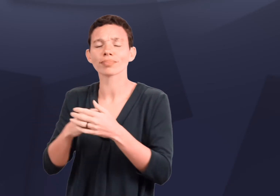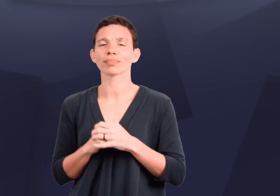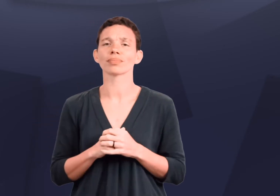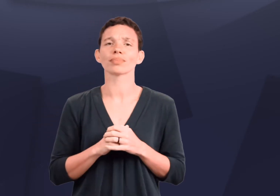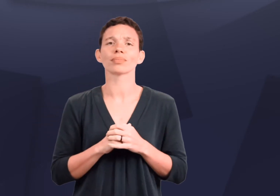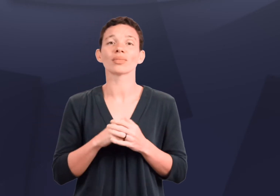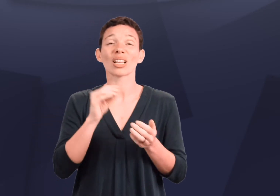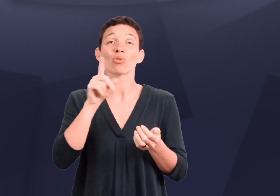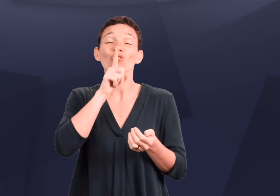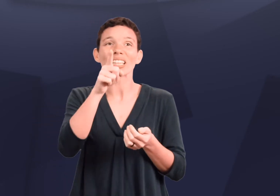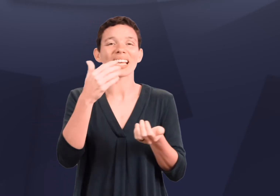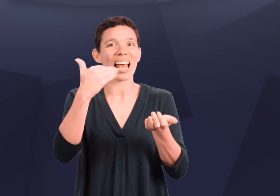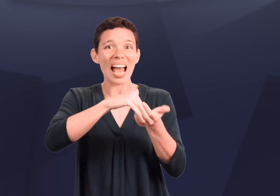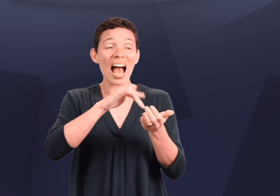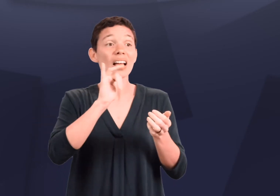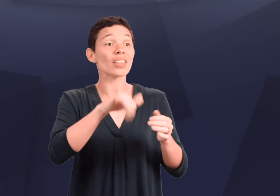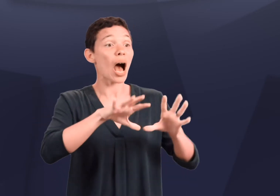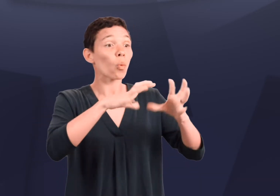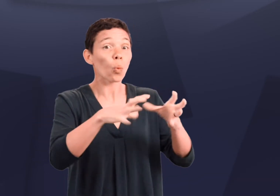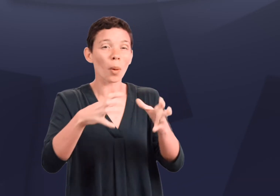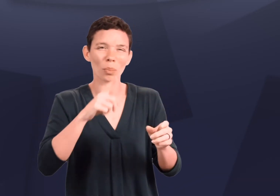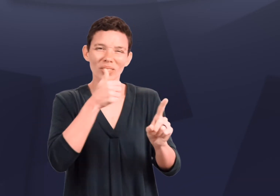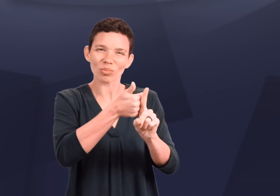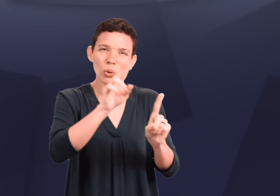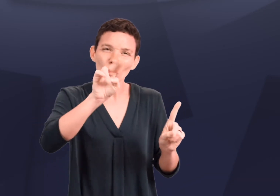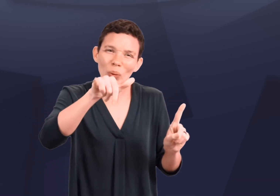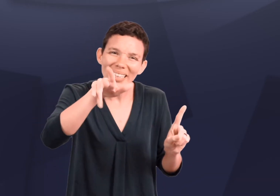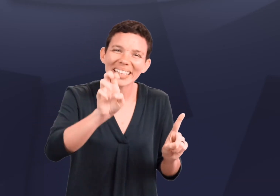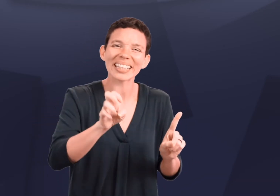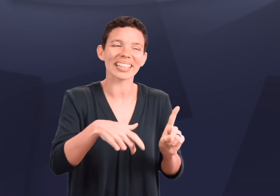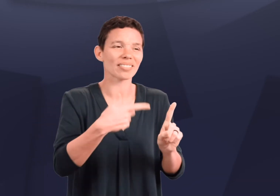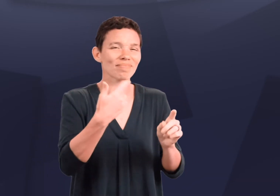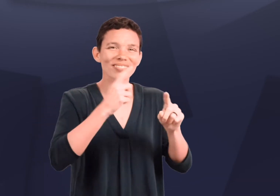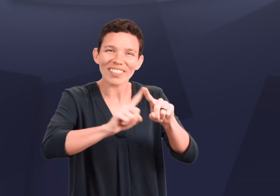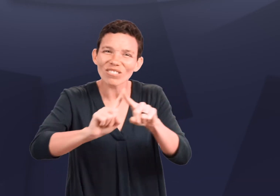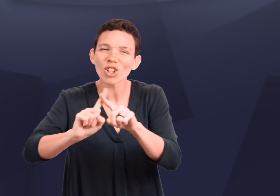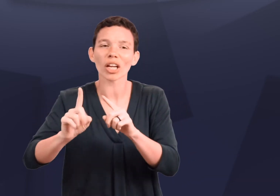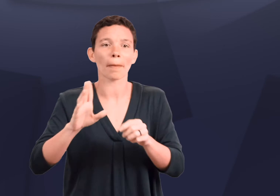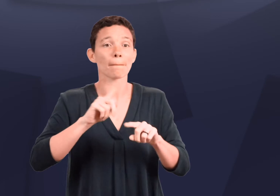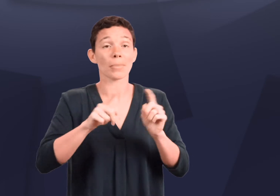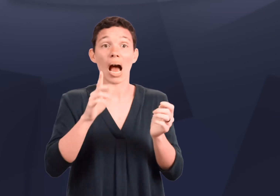It's not isolated to a single group. Within every group, its members are unique and different,